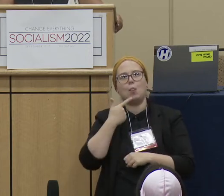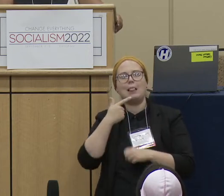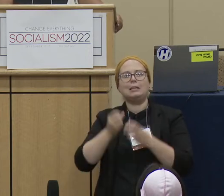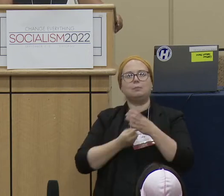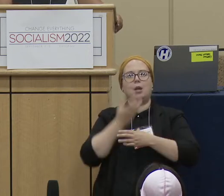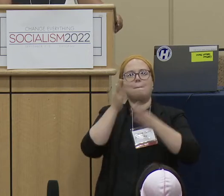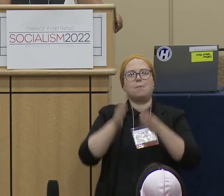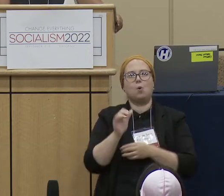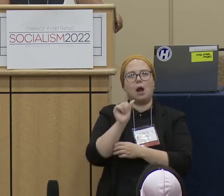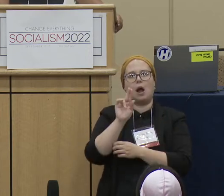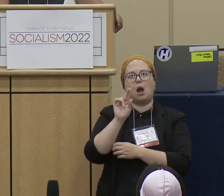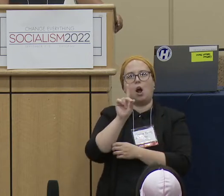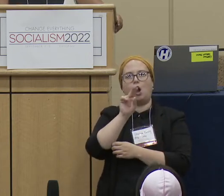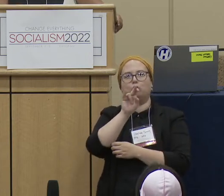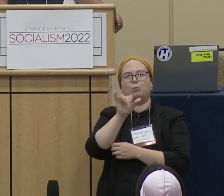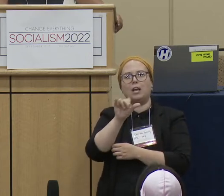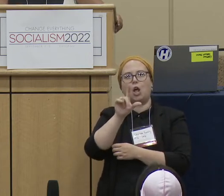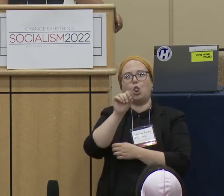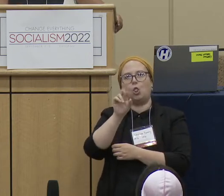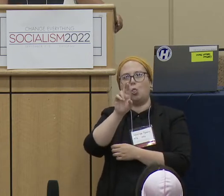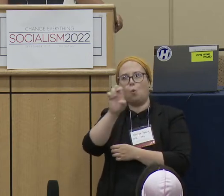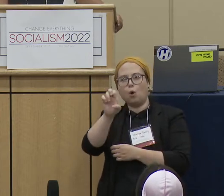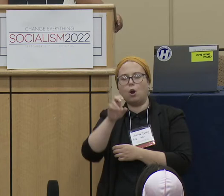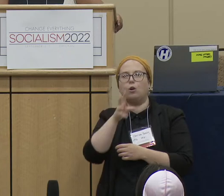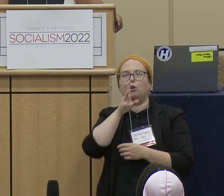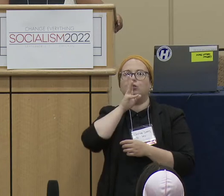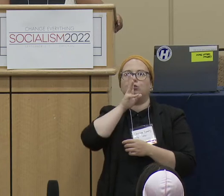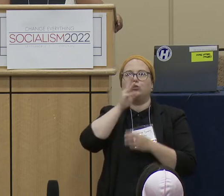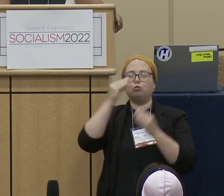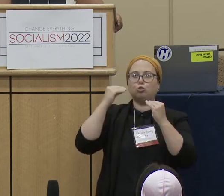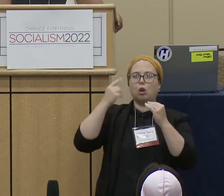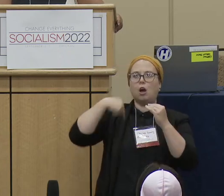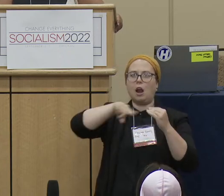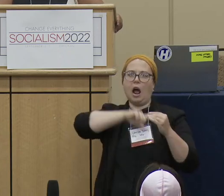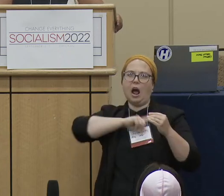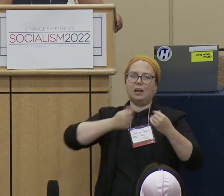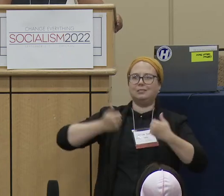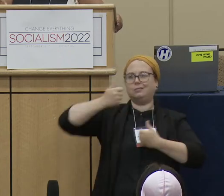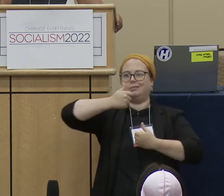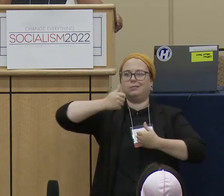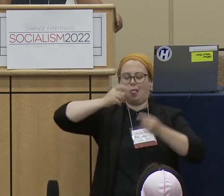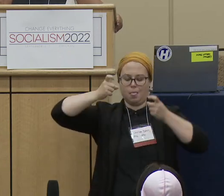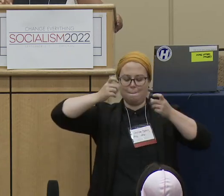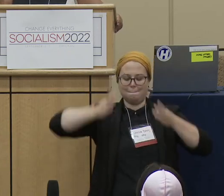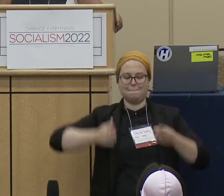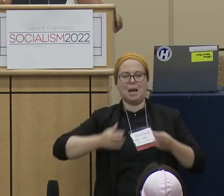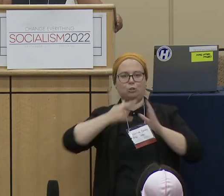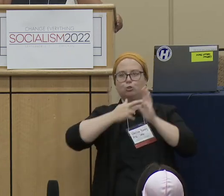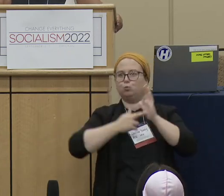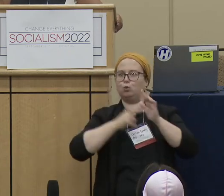We can also look to the radicalized poet Audrey Lohr, who taught us the master's tools cannot dismantle the